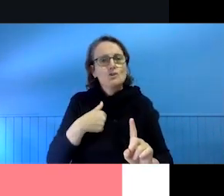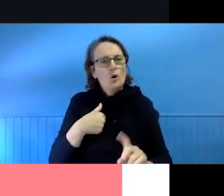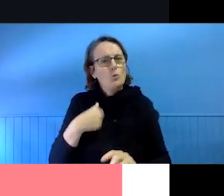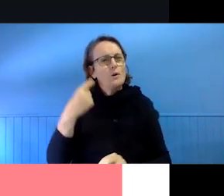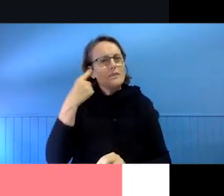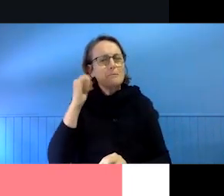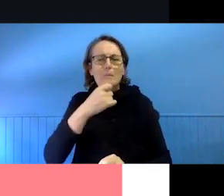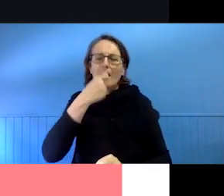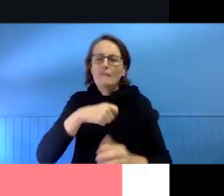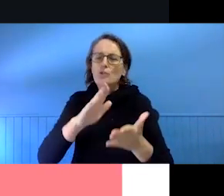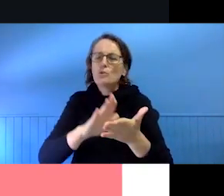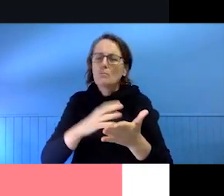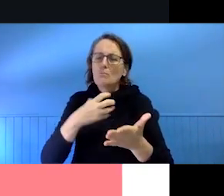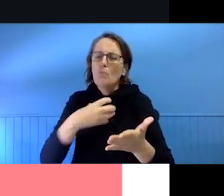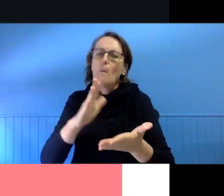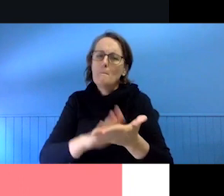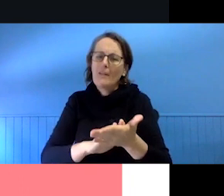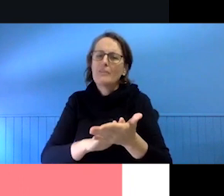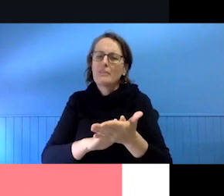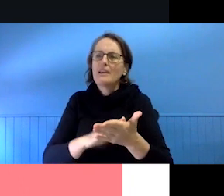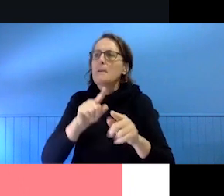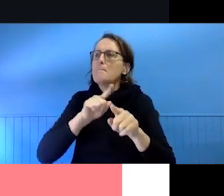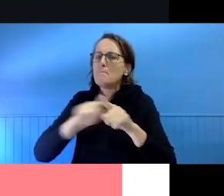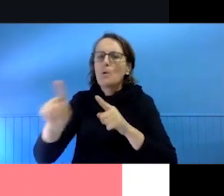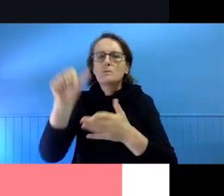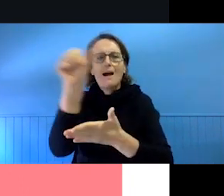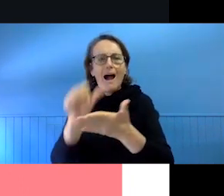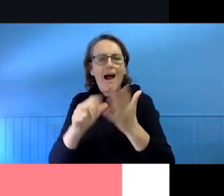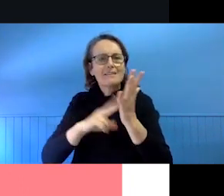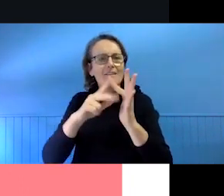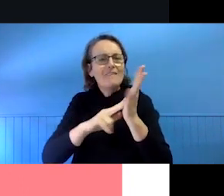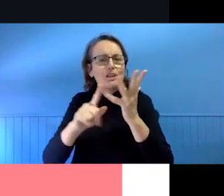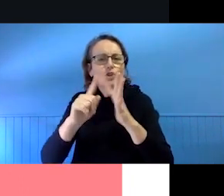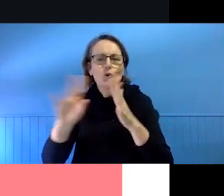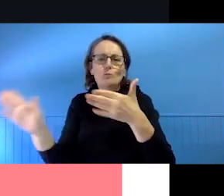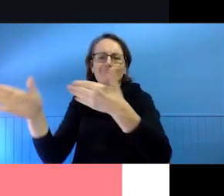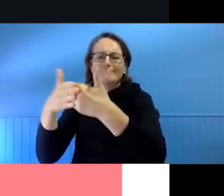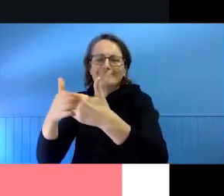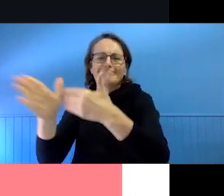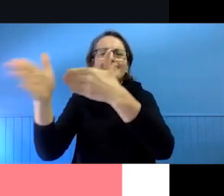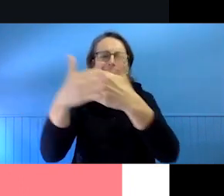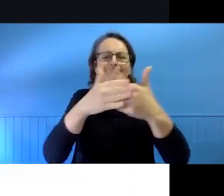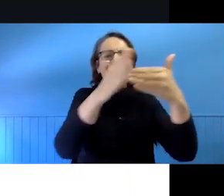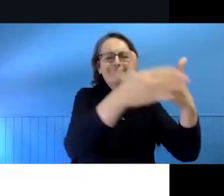months of shutdown for most major arts events where there's large audiences.